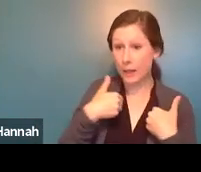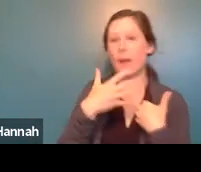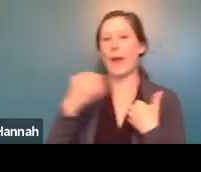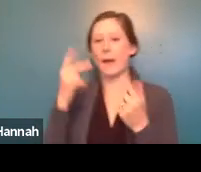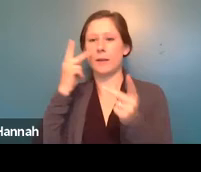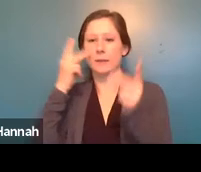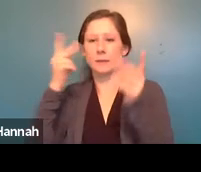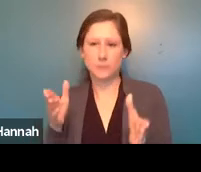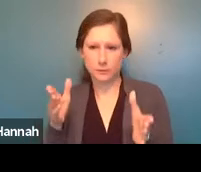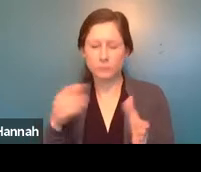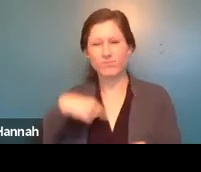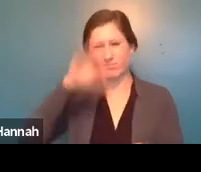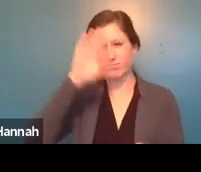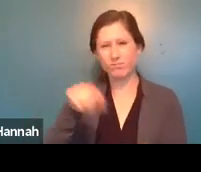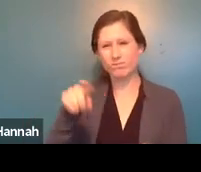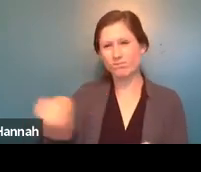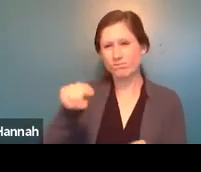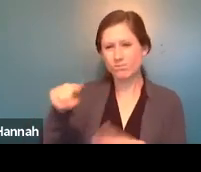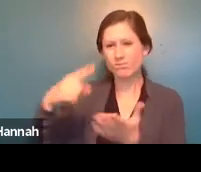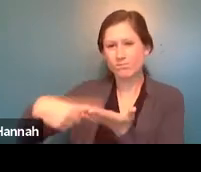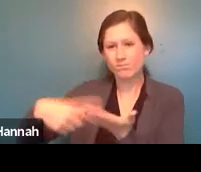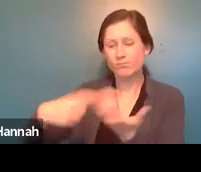talked about all kinds of things everything from do we